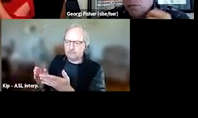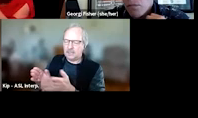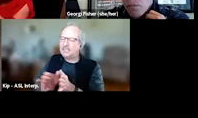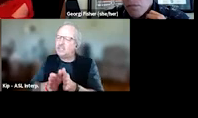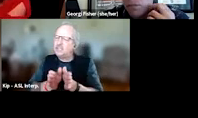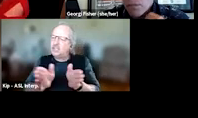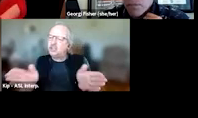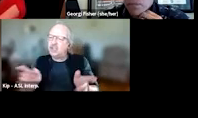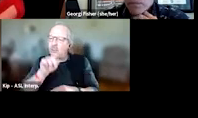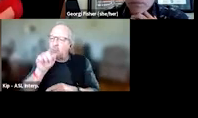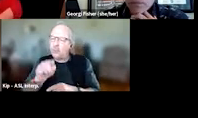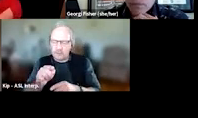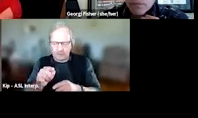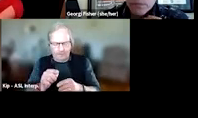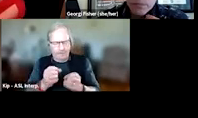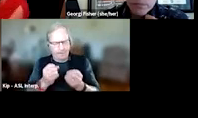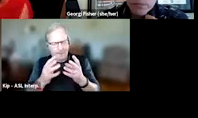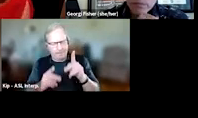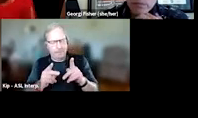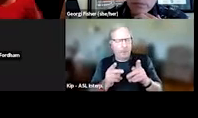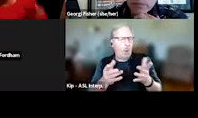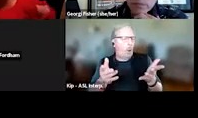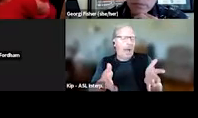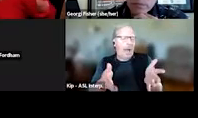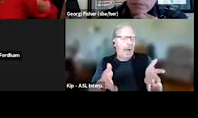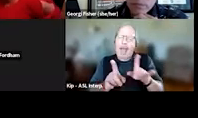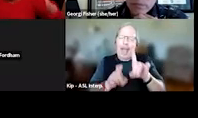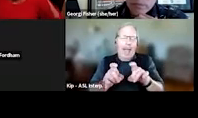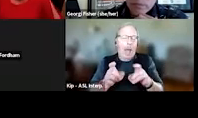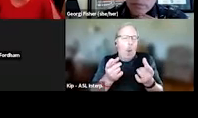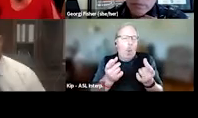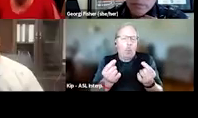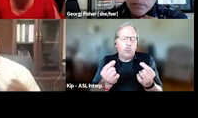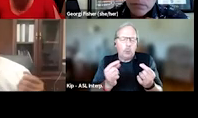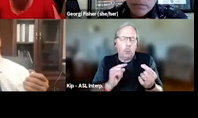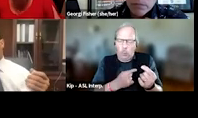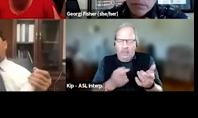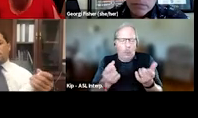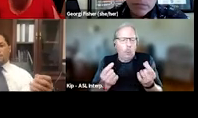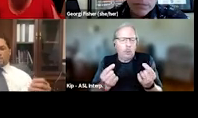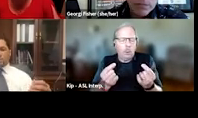but many people are asking what can we do? I think it was Georgi that talked about,